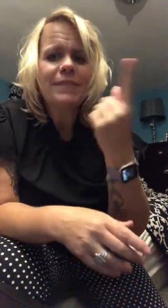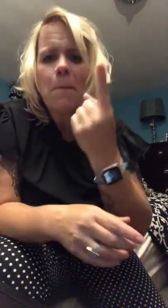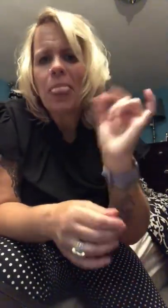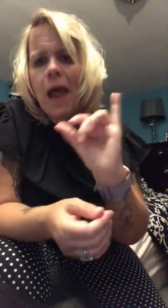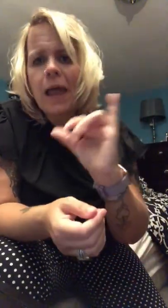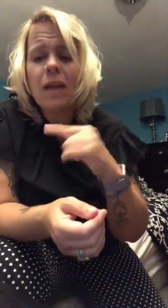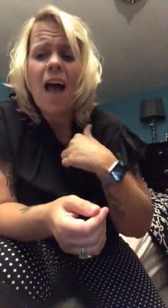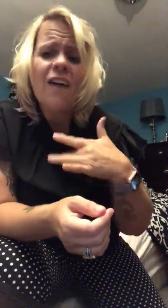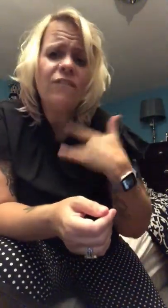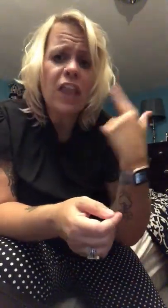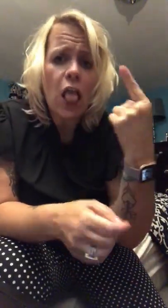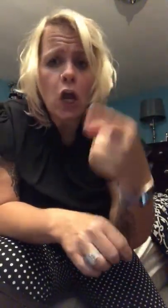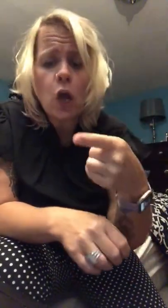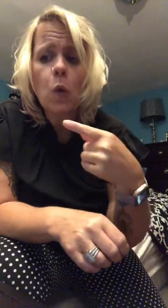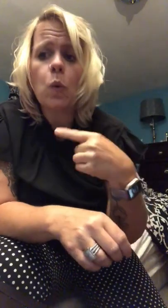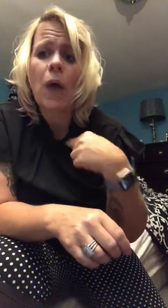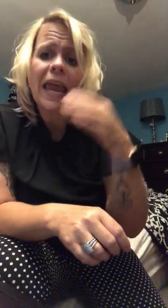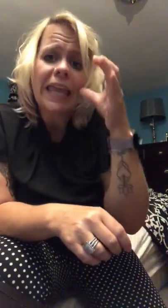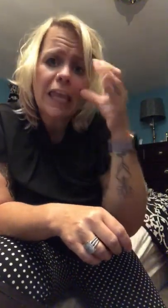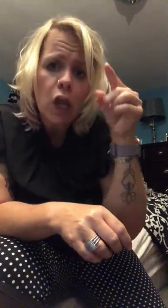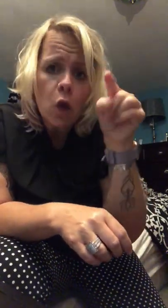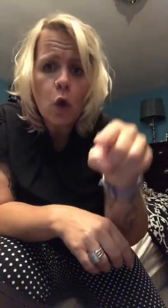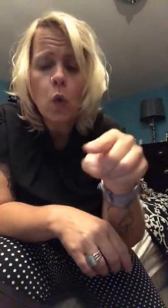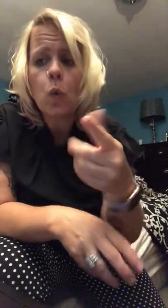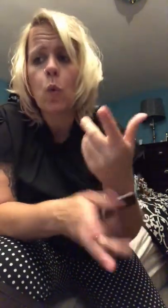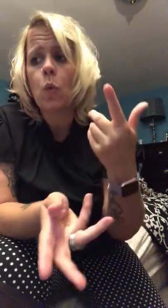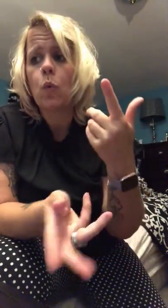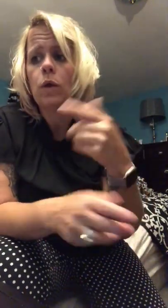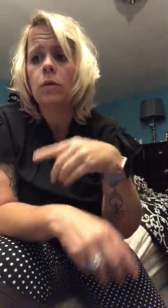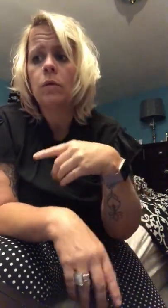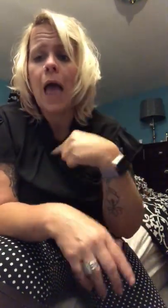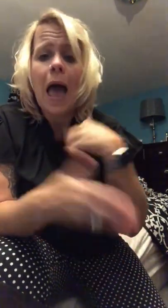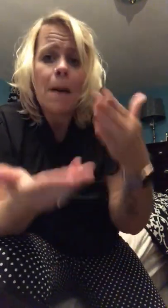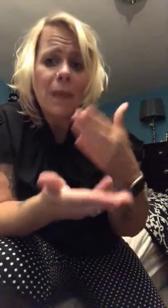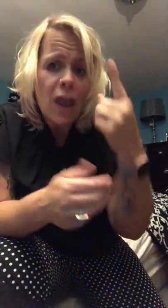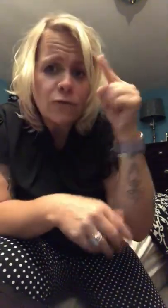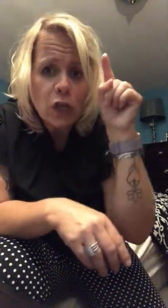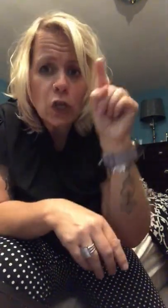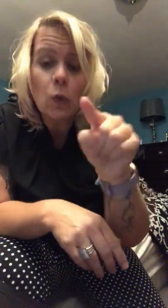something like... "I feel you", "I hear you", or "I'm here for you".